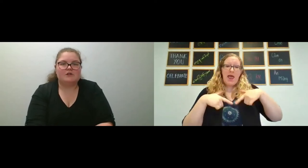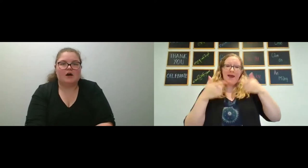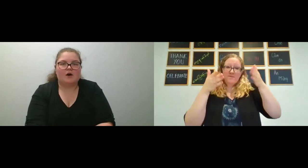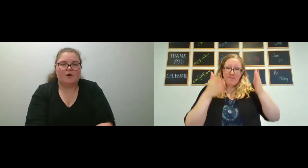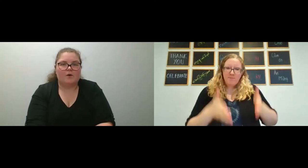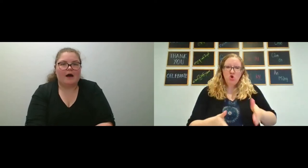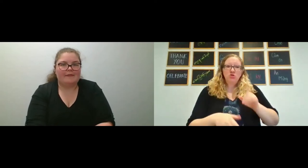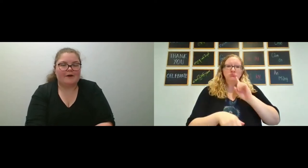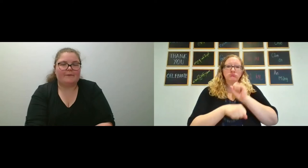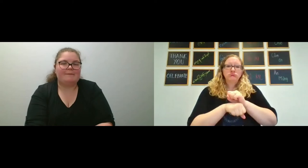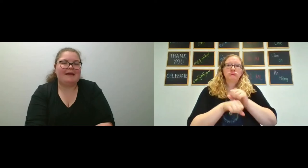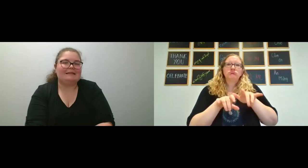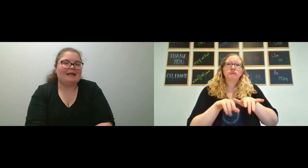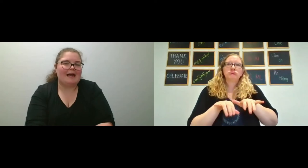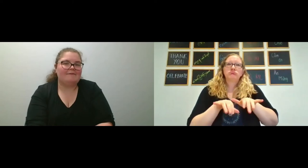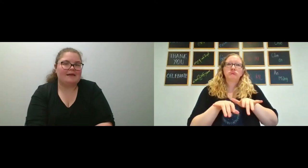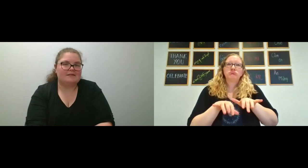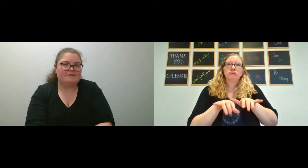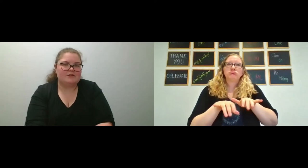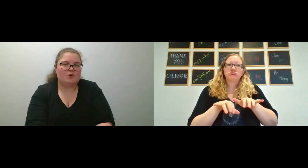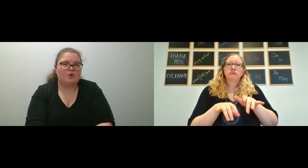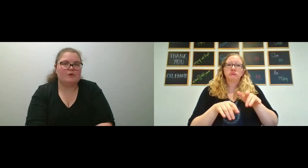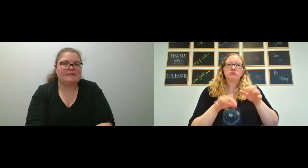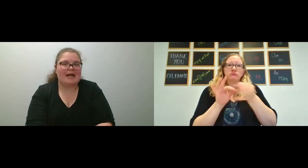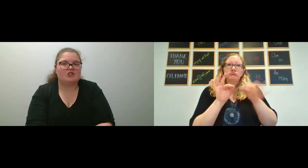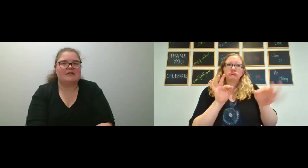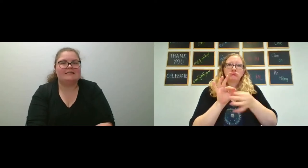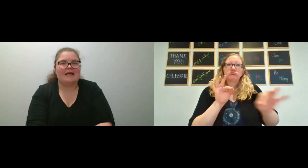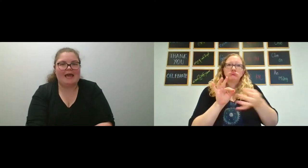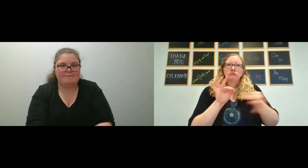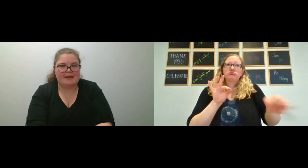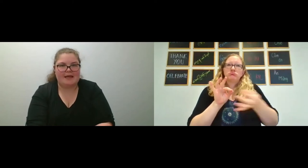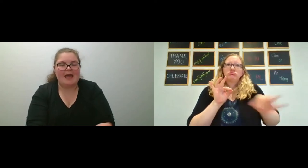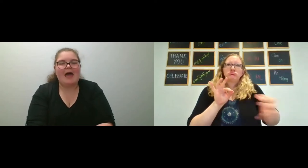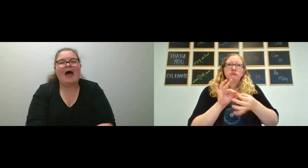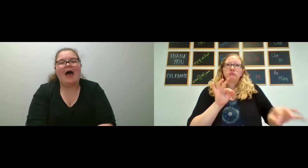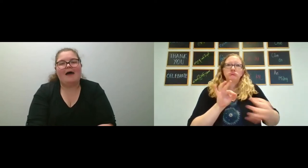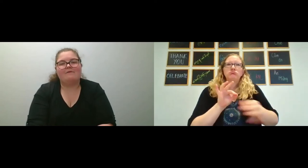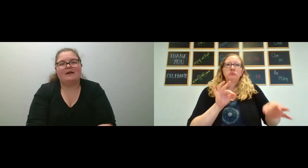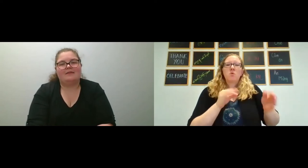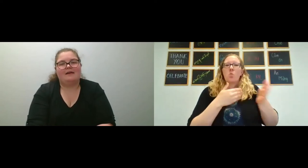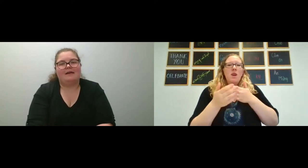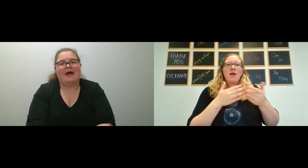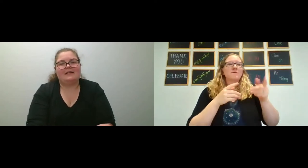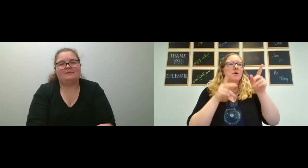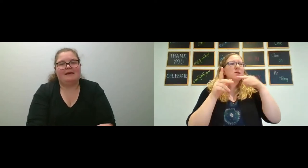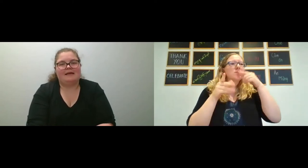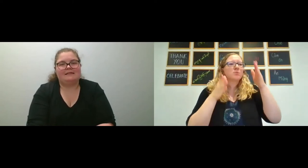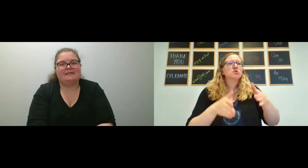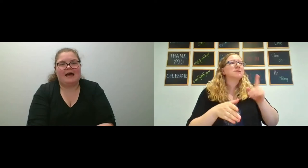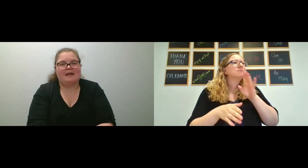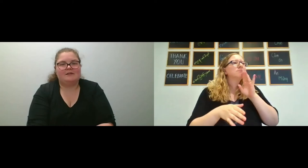So there would be a live individual who is actually typing everything that is being said.